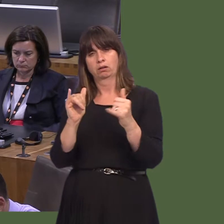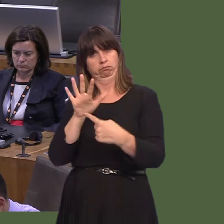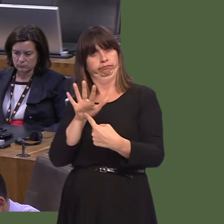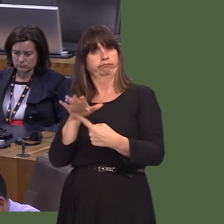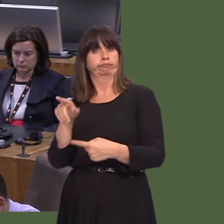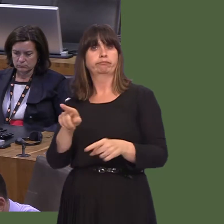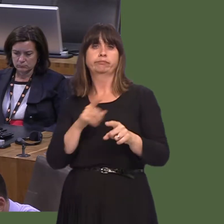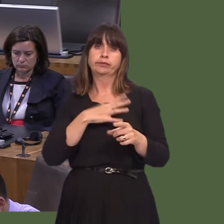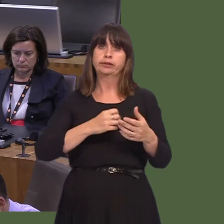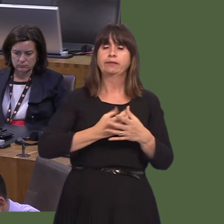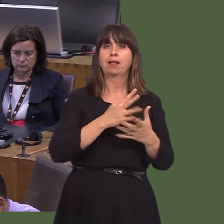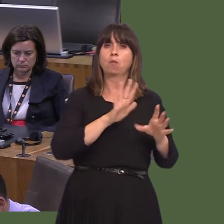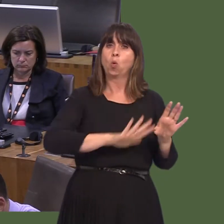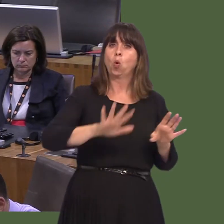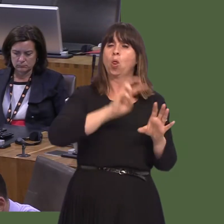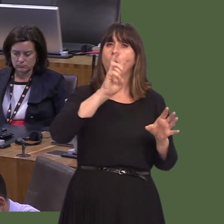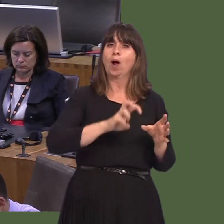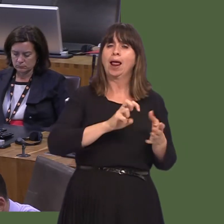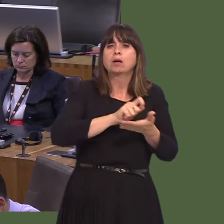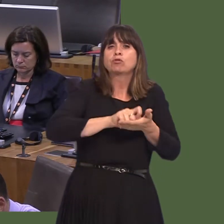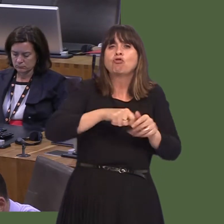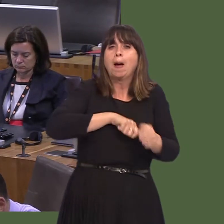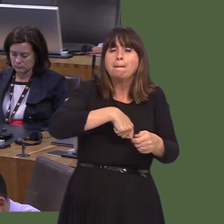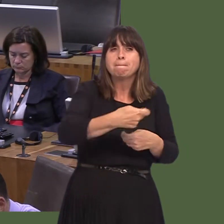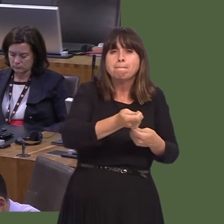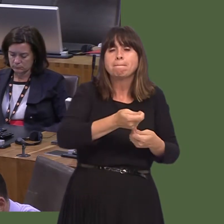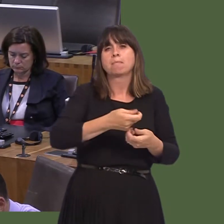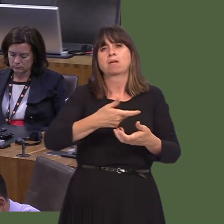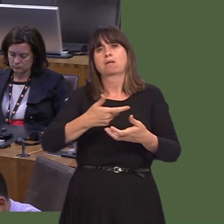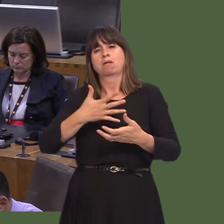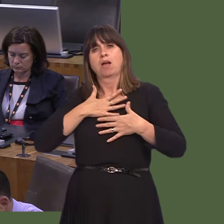We are also looking to develop all-Wales prescribing guidelines, paediatric asthma guidance and